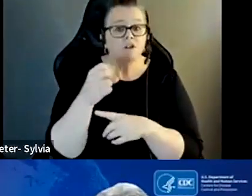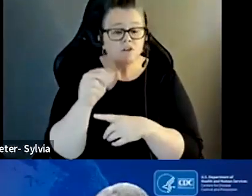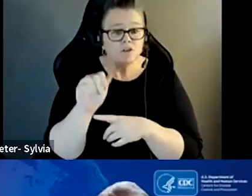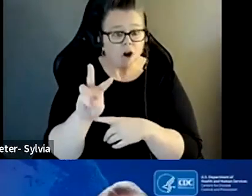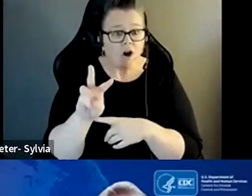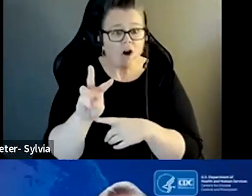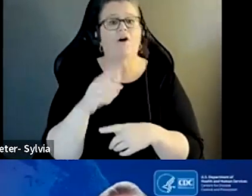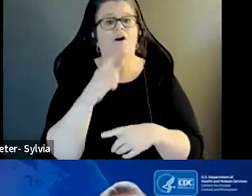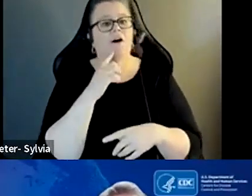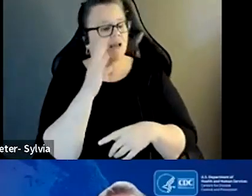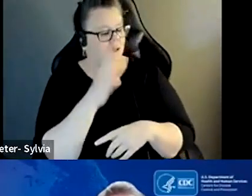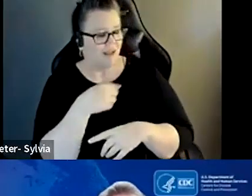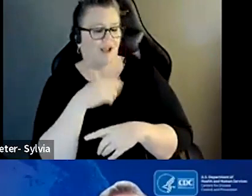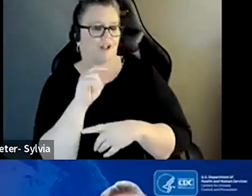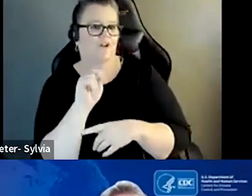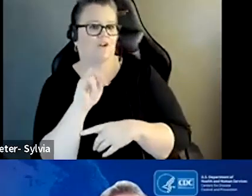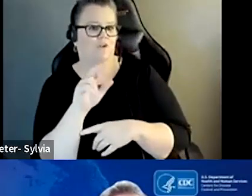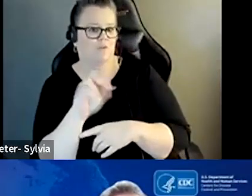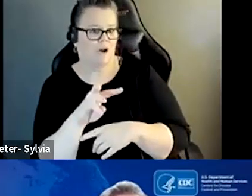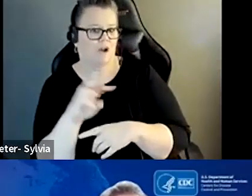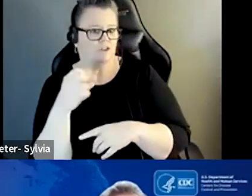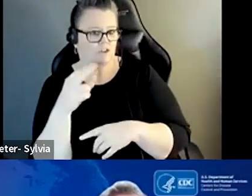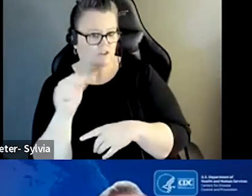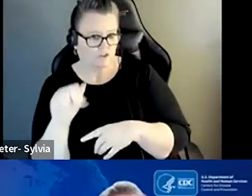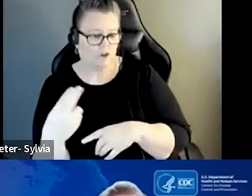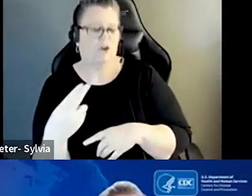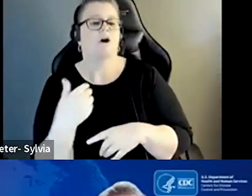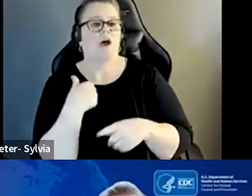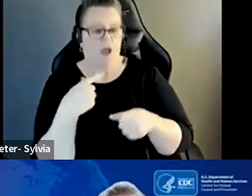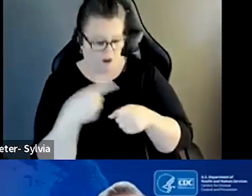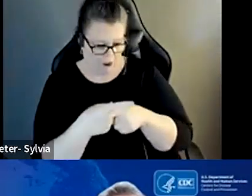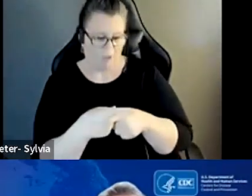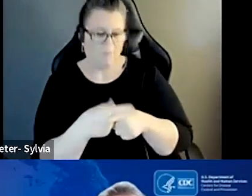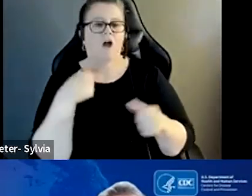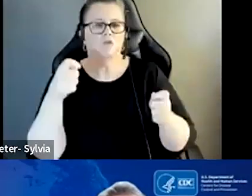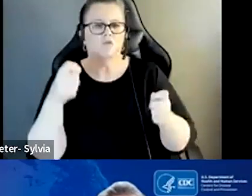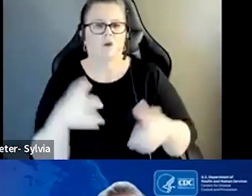Nirav Shah. I have conflicts to report as a director of Stiris [phonetic], and on the board Kinsa [phonetic].